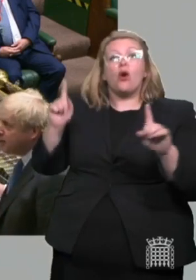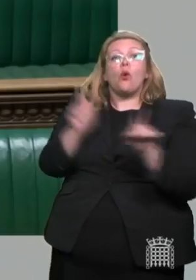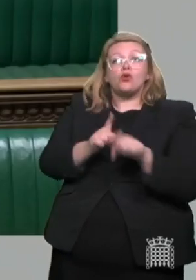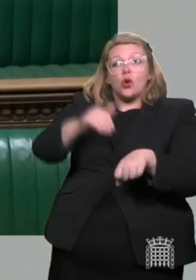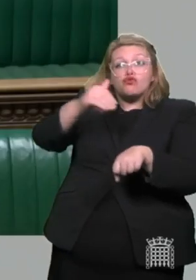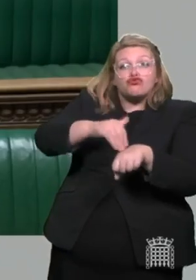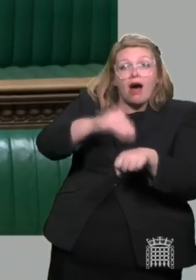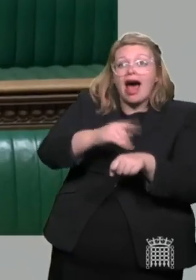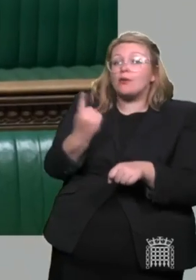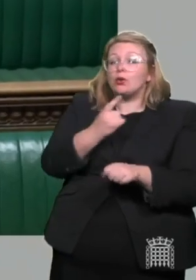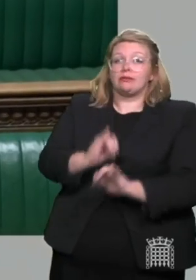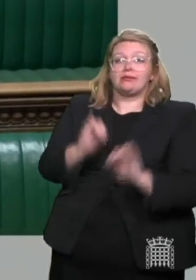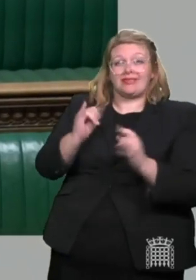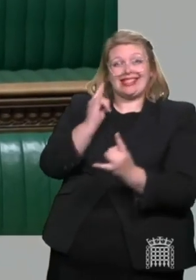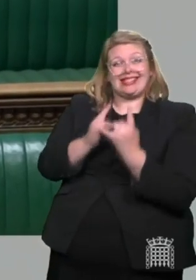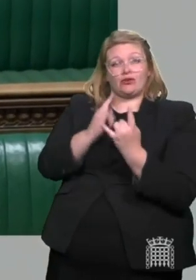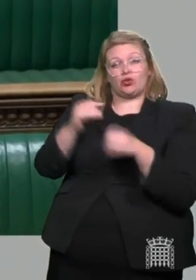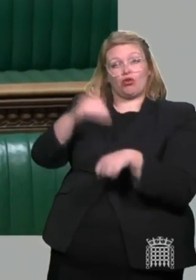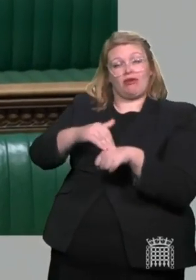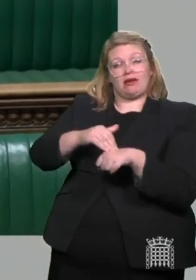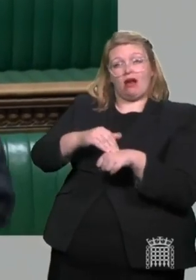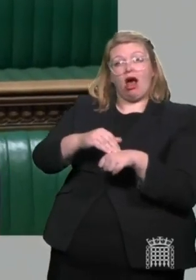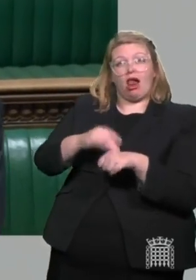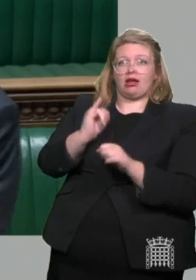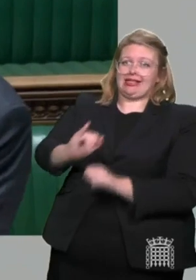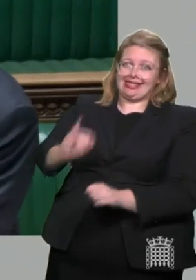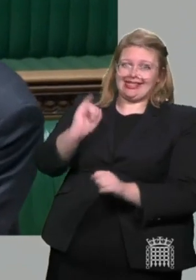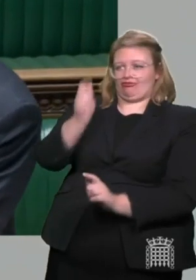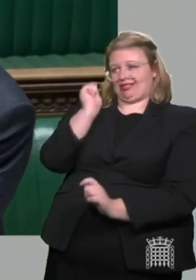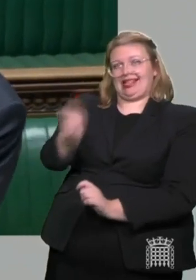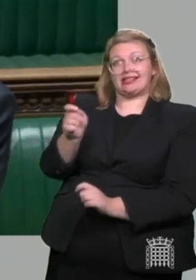for serious sexual and violent criminals, which the right hon. and learned Gentleman opposed. And,